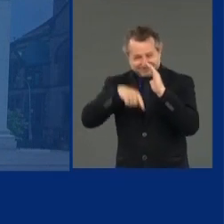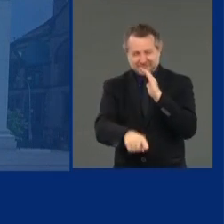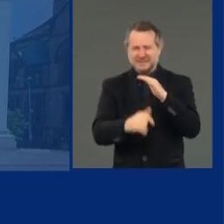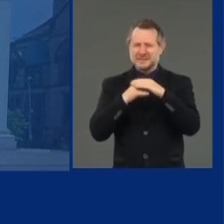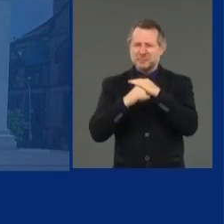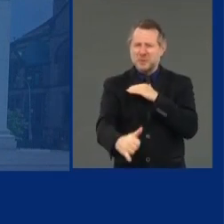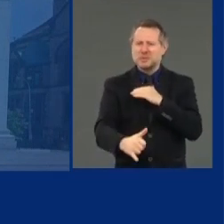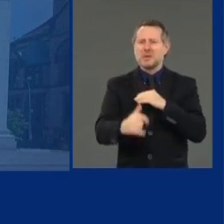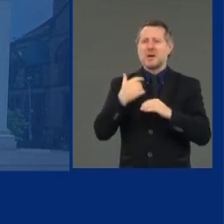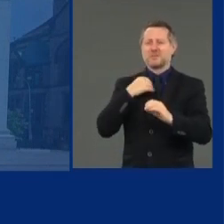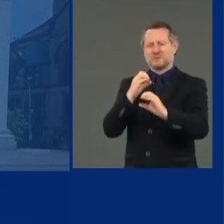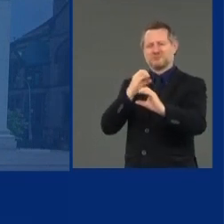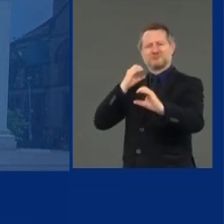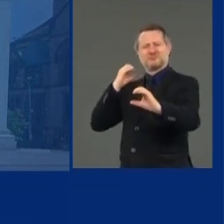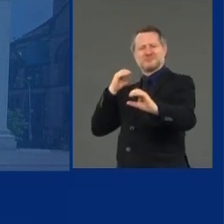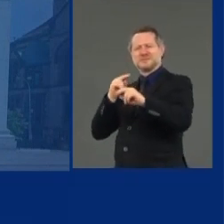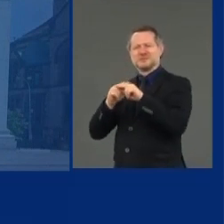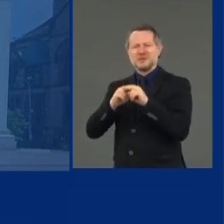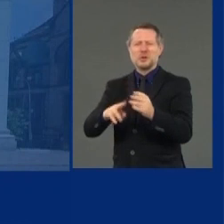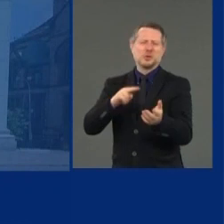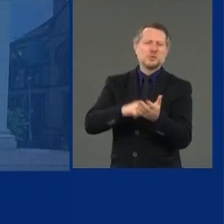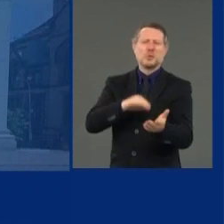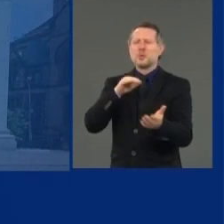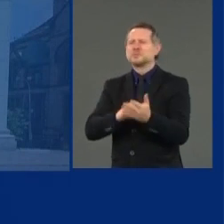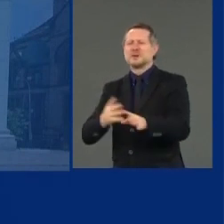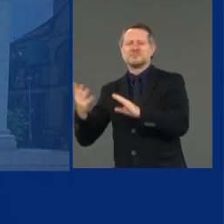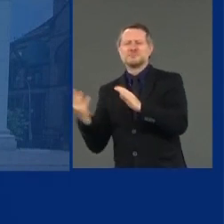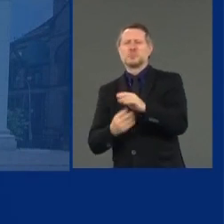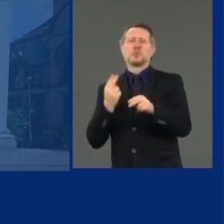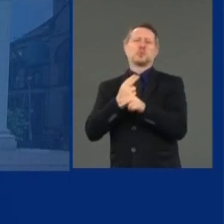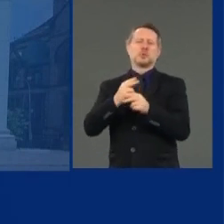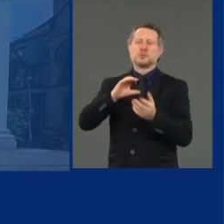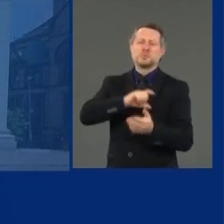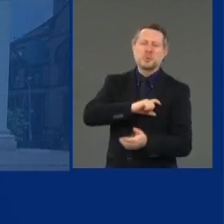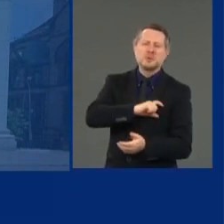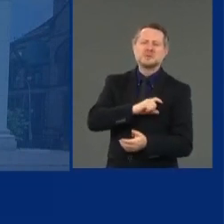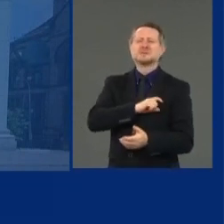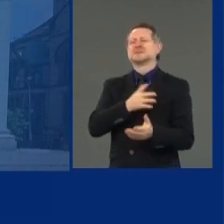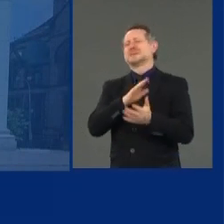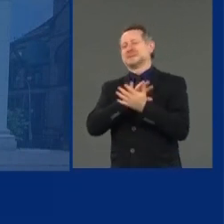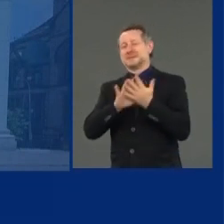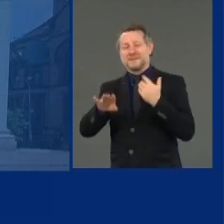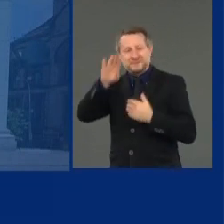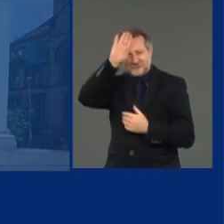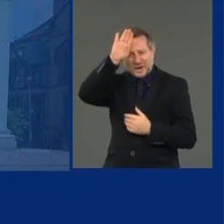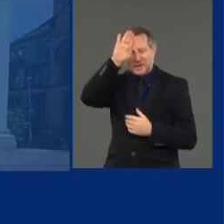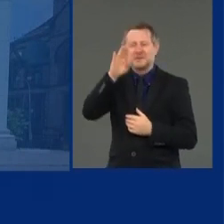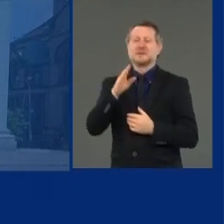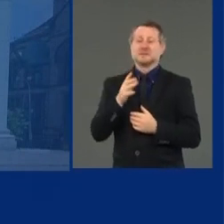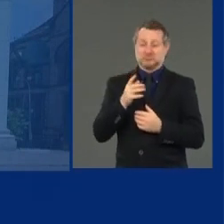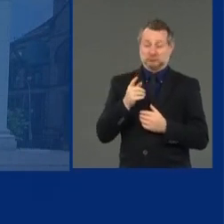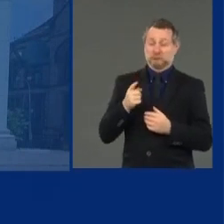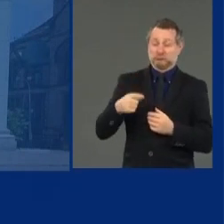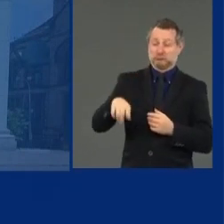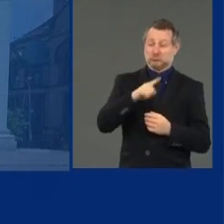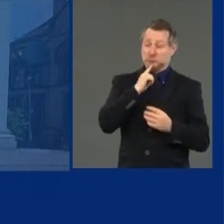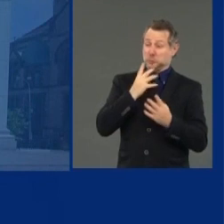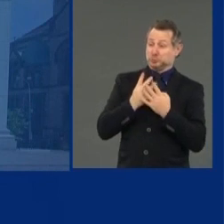SUBWAY SYSTEM, ON STATIONS, IN CARS, HEALTH CARE WORKERS,